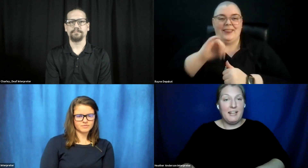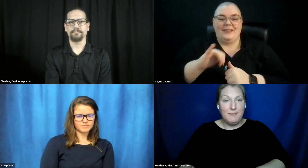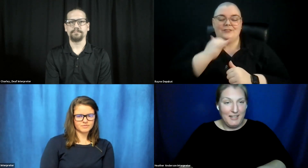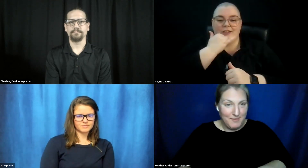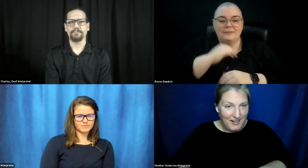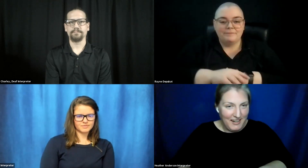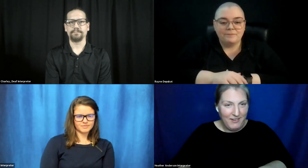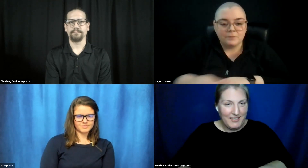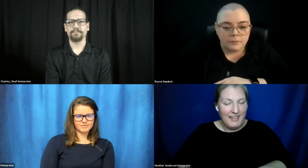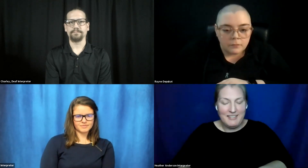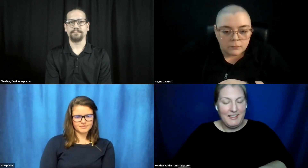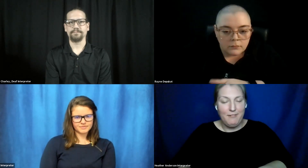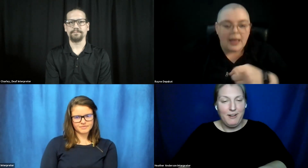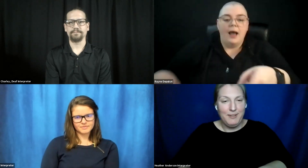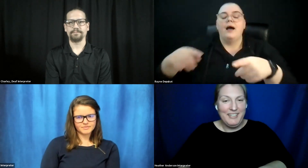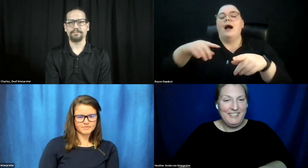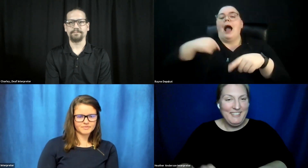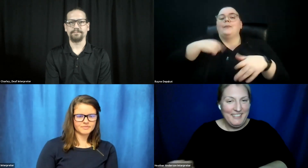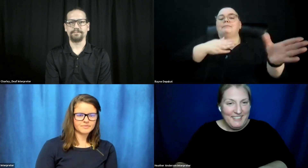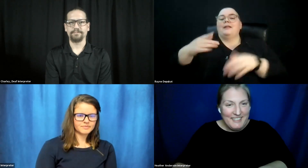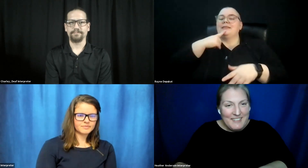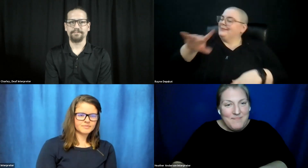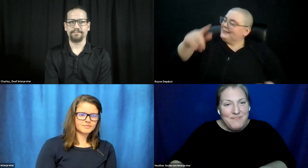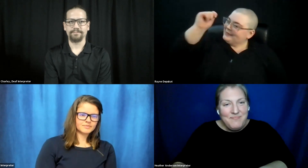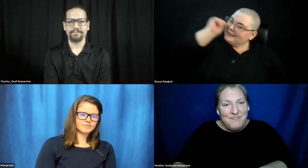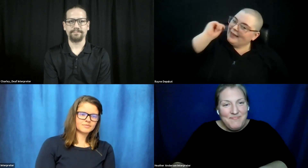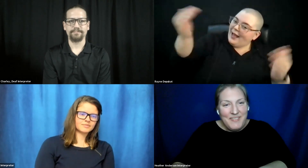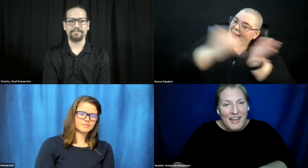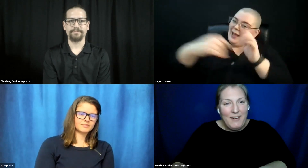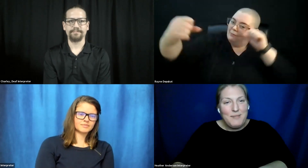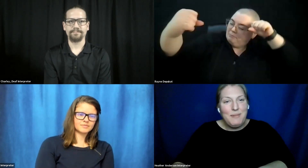To be ready for the next meeting I'm sorry how I said I said that wrong with.